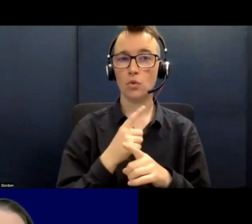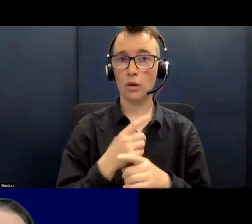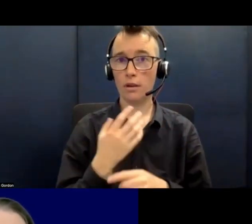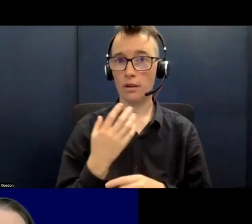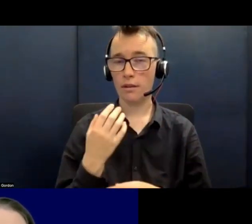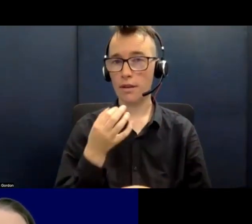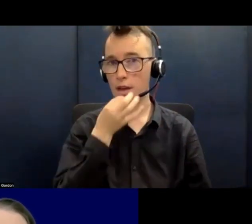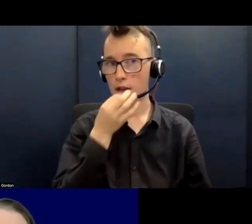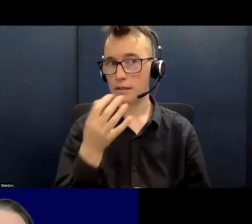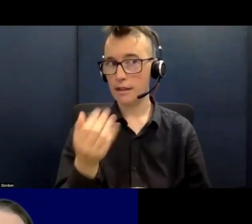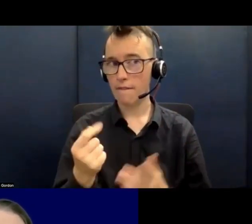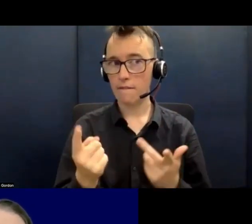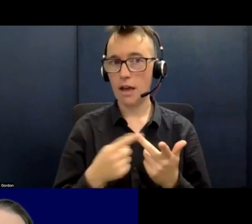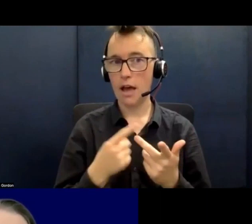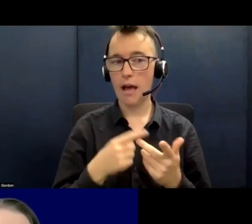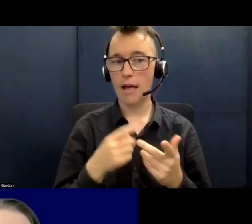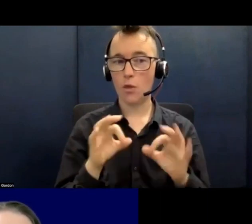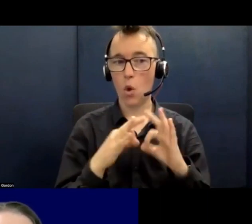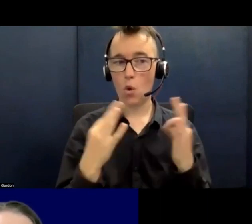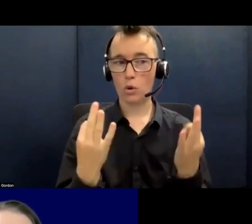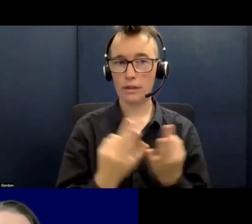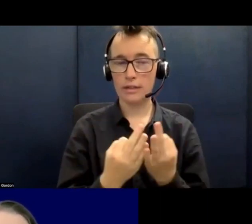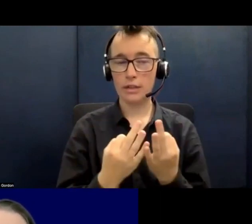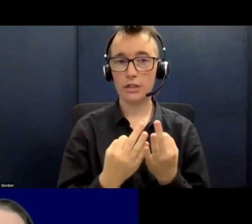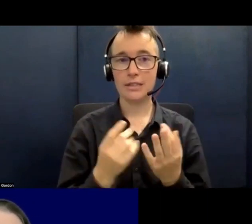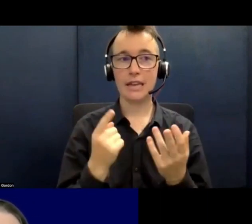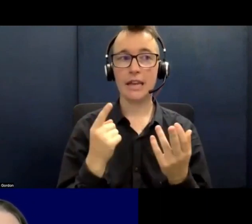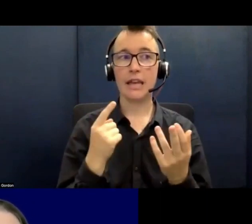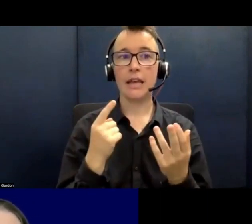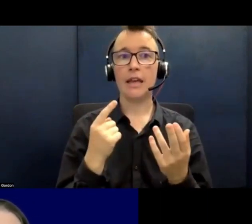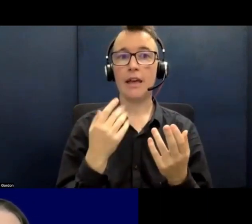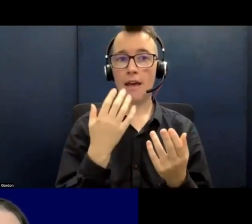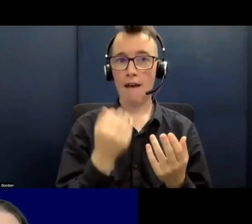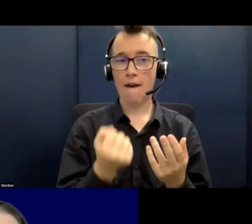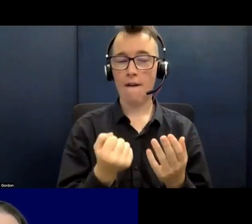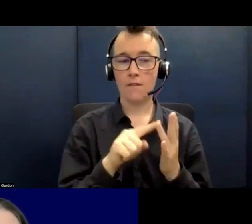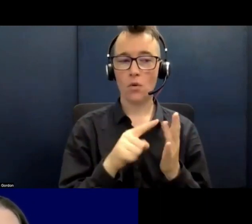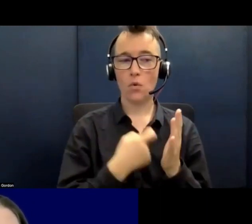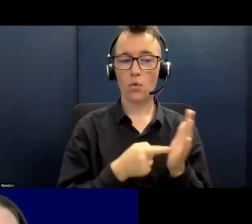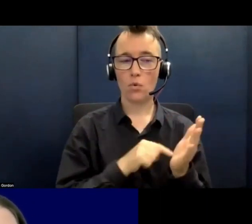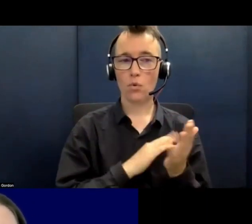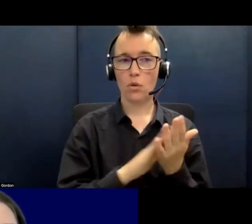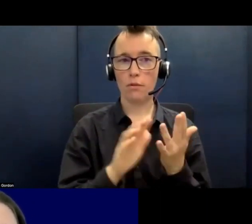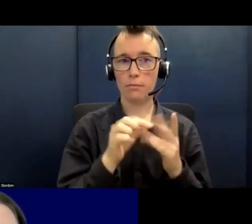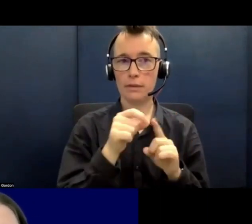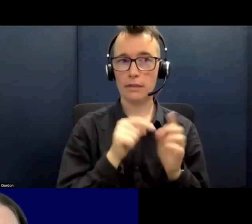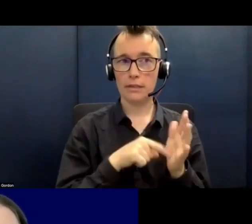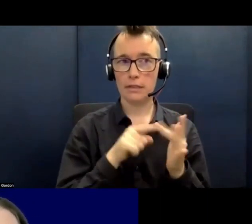in, so if they're not in private practice and they're sort of more... [Natalia]